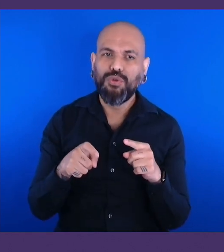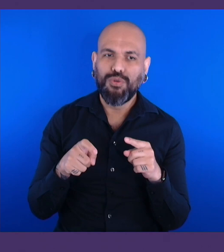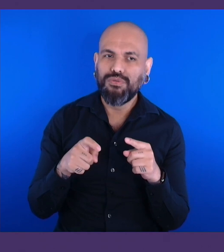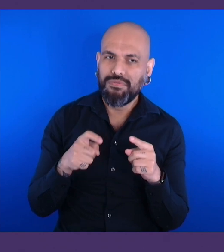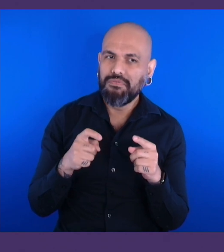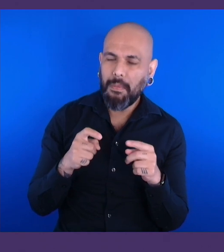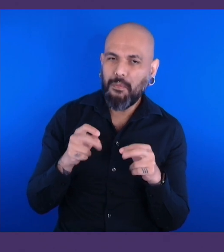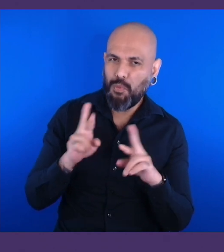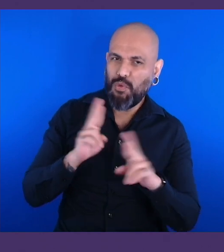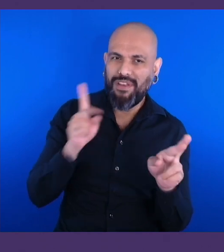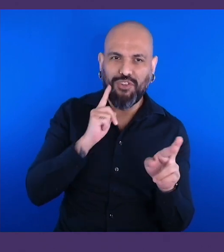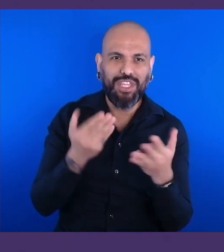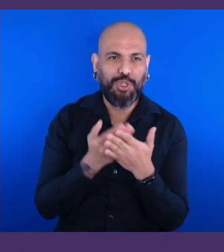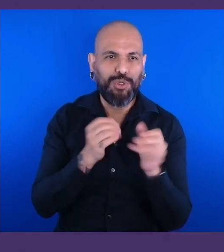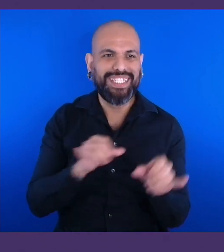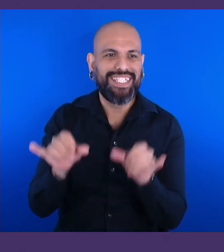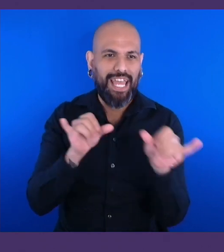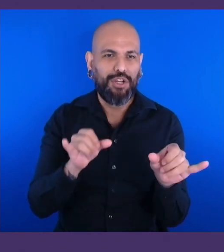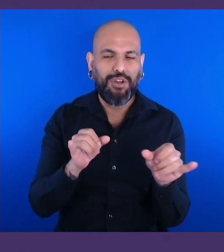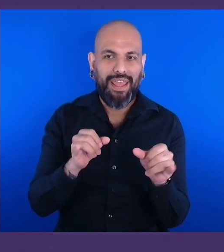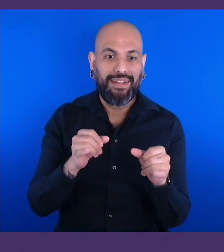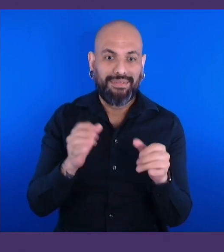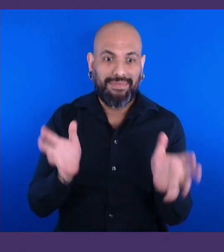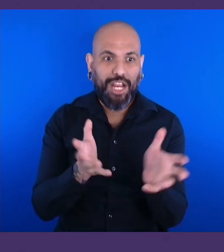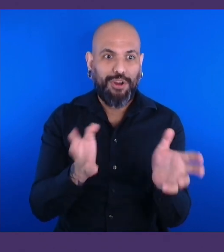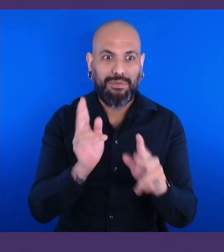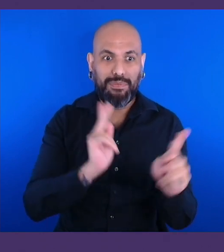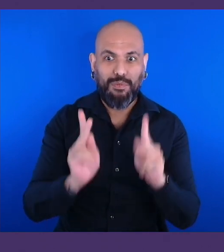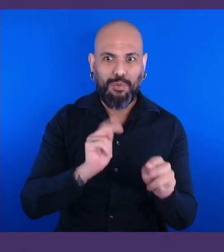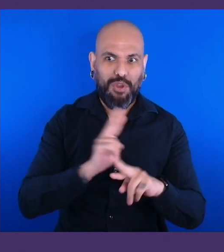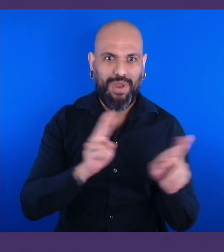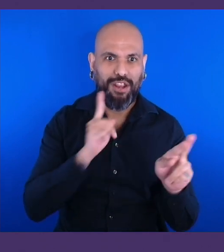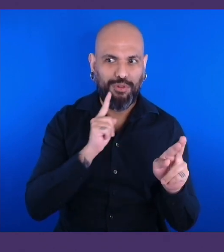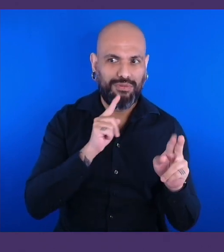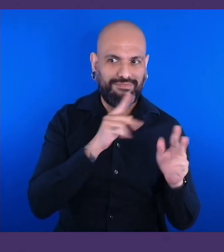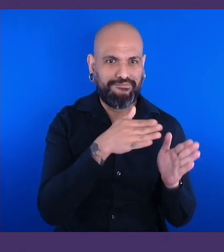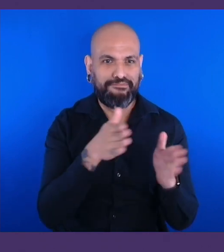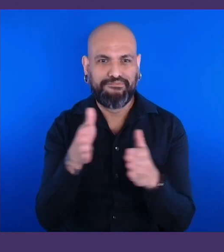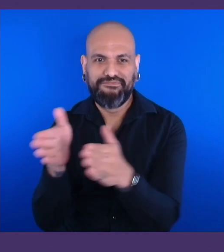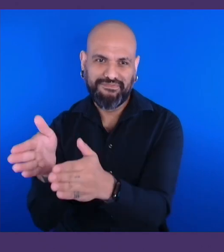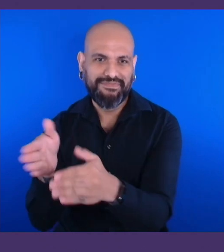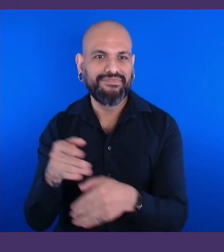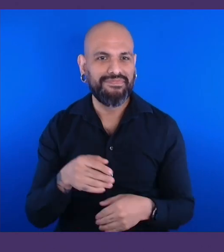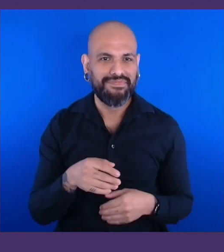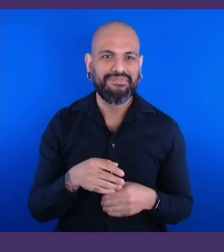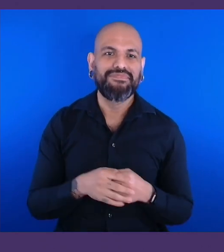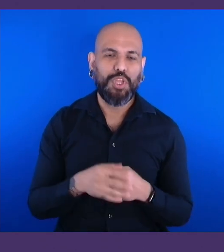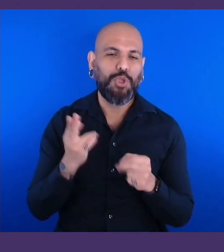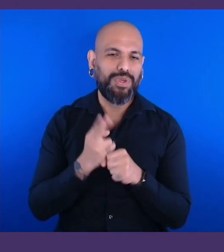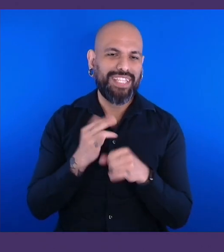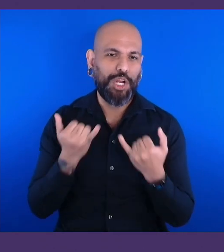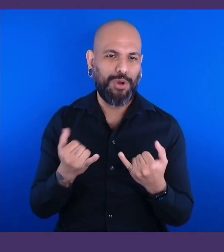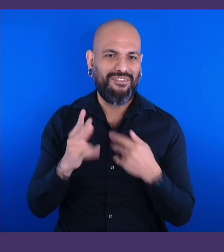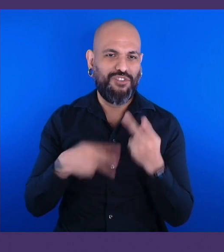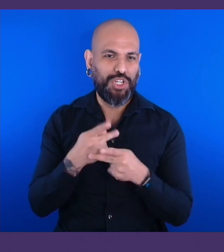in that direction whilst using the existing version of it. Jamie Dean: Yeah. How about how about you, Susanna?